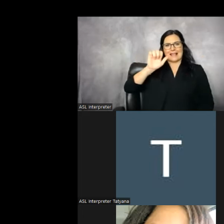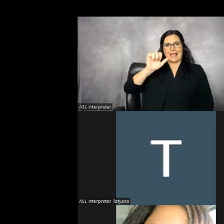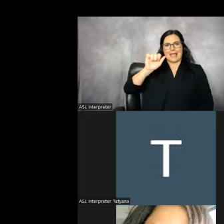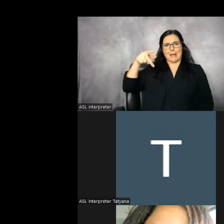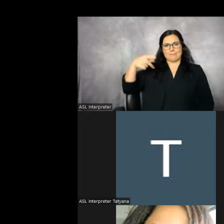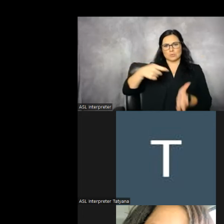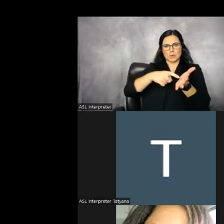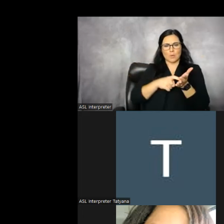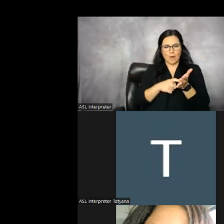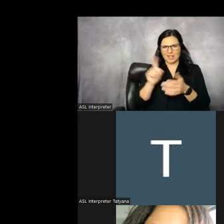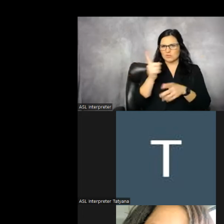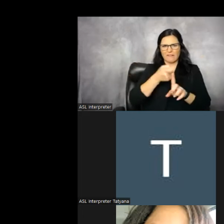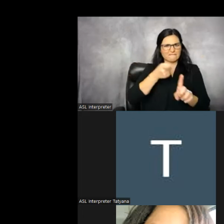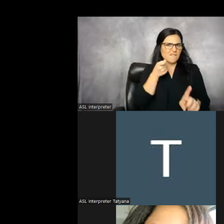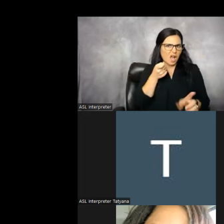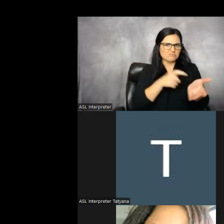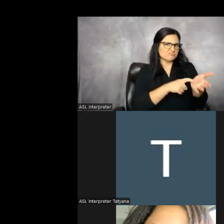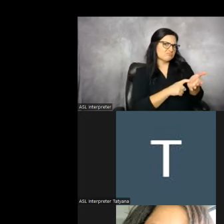Where did they even come from? Where did these requirements come from?